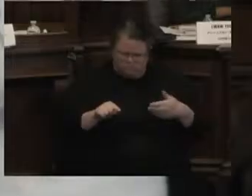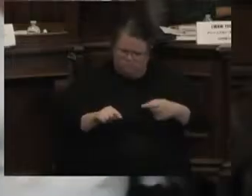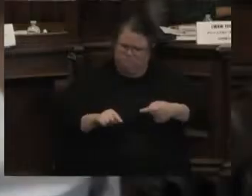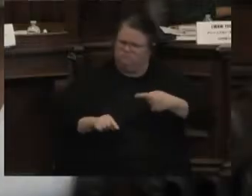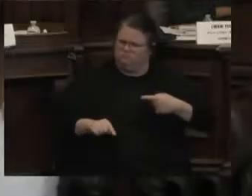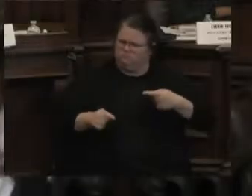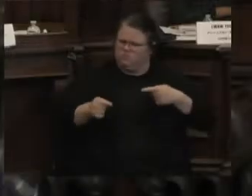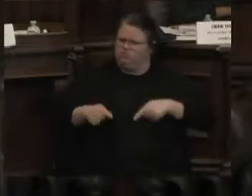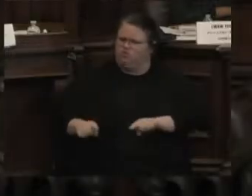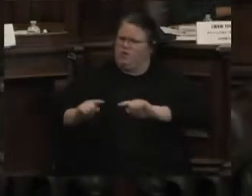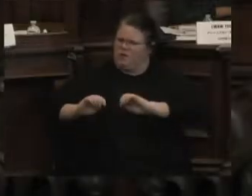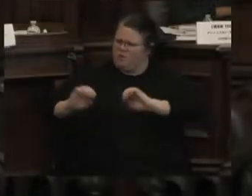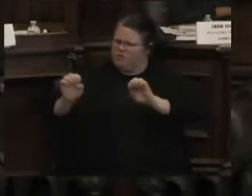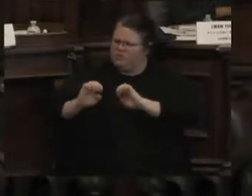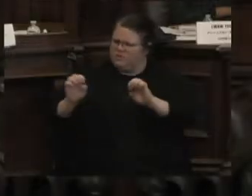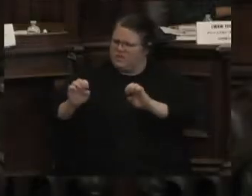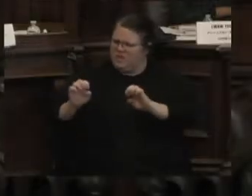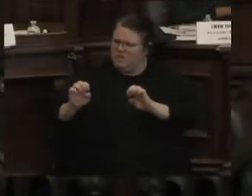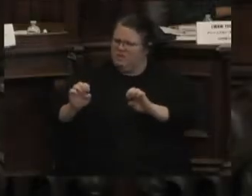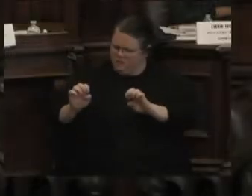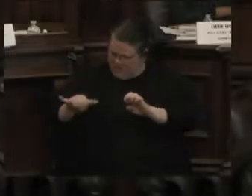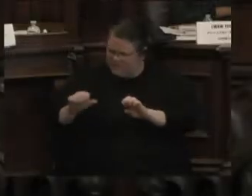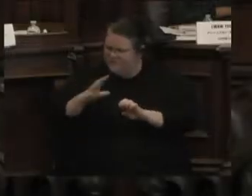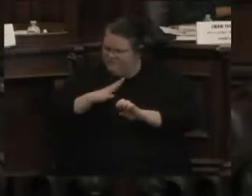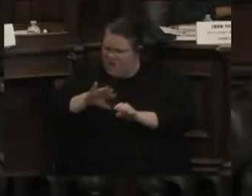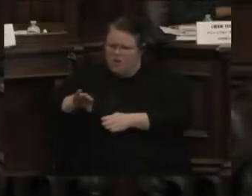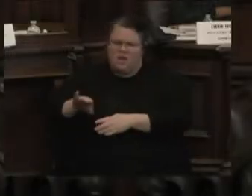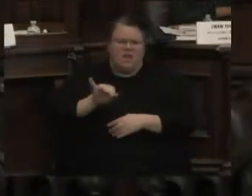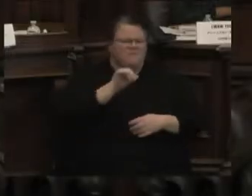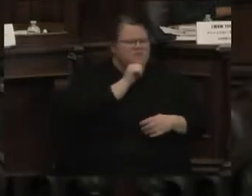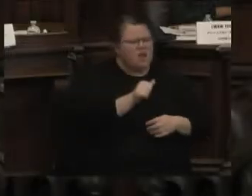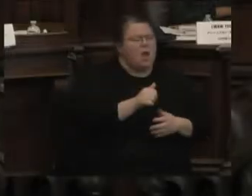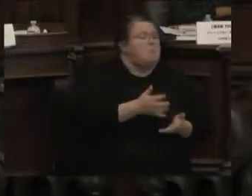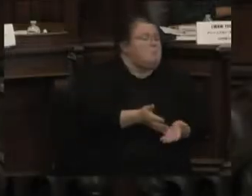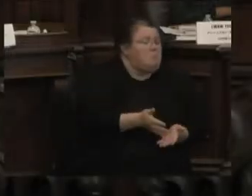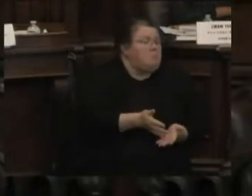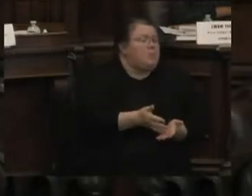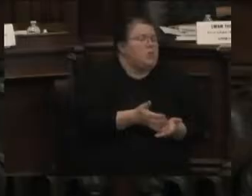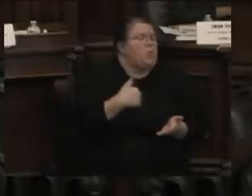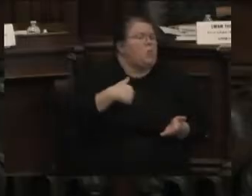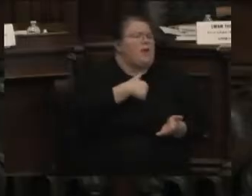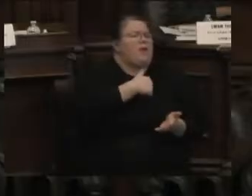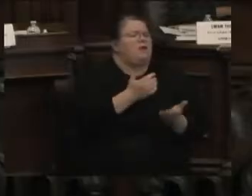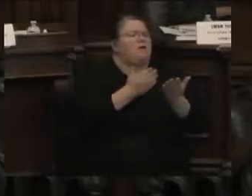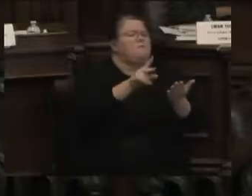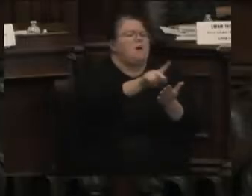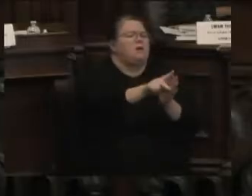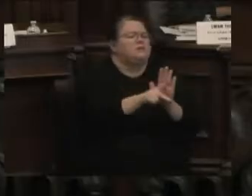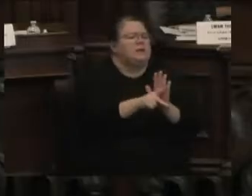Yes. Let's see, were those traffic accidents, did they occur during an emergency or not? And if they are occurring